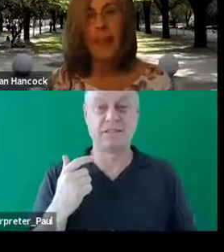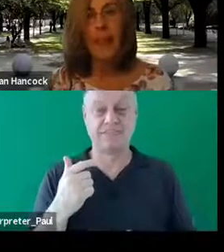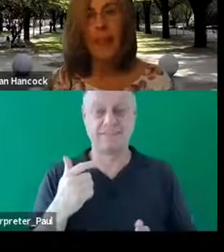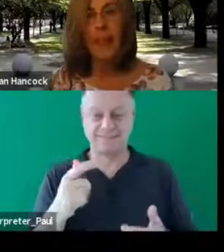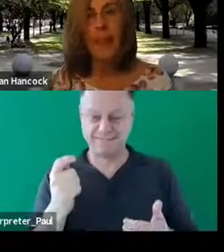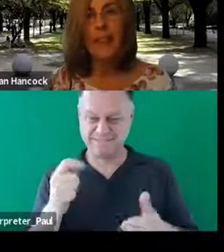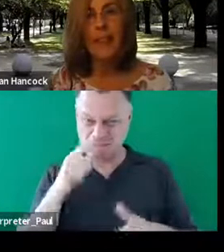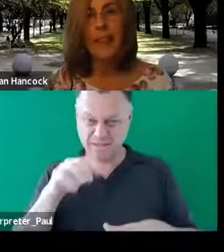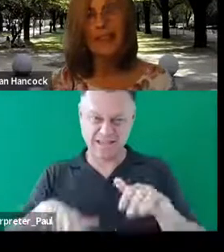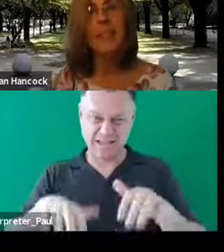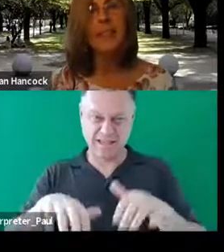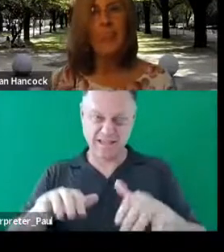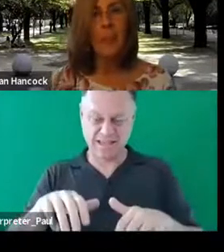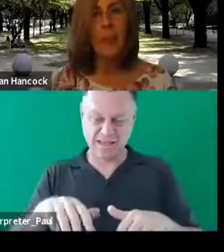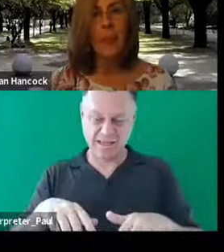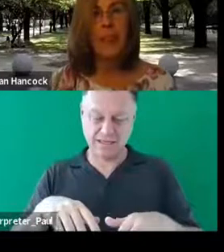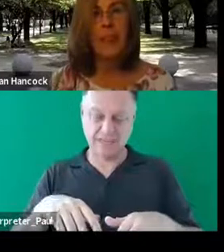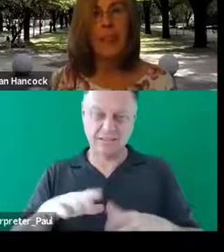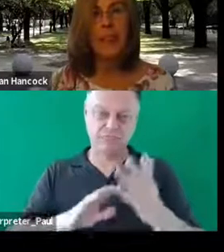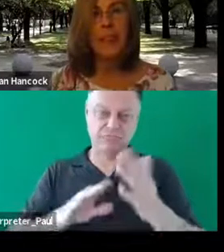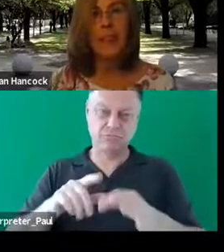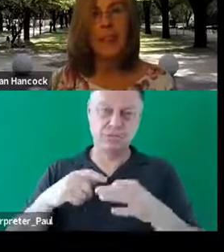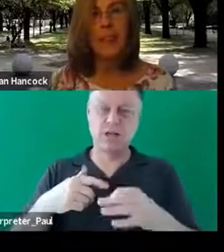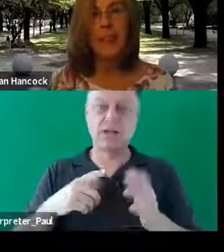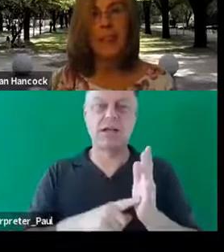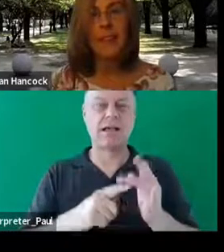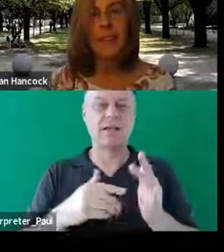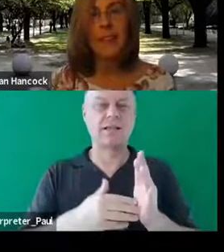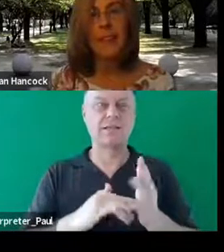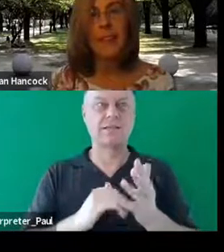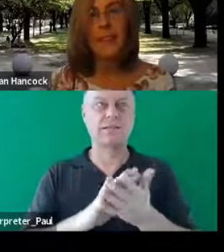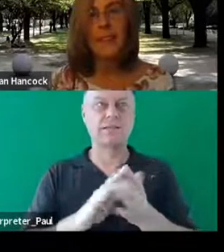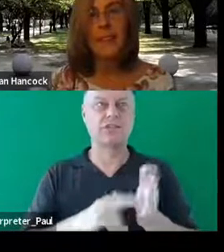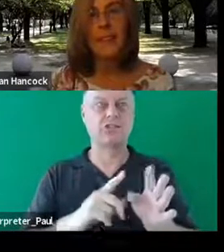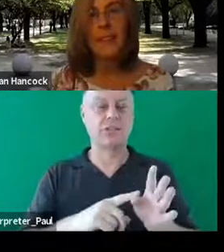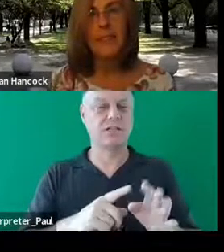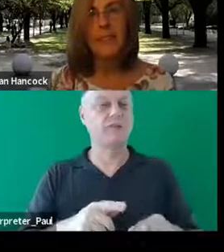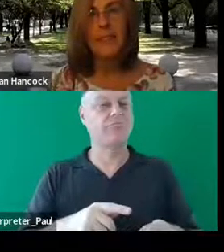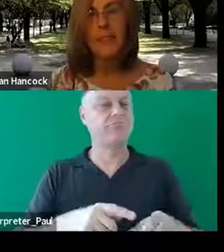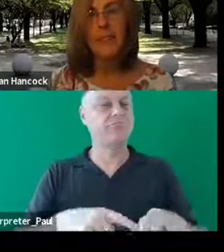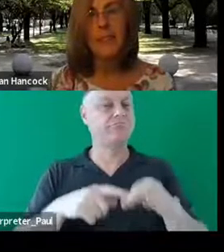that we’ve set, I just want to respond to Liz Shanley and Liz raises a really important point